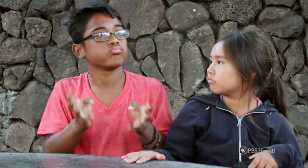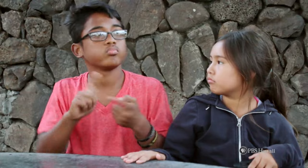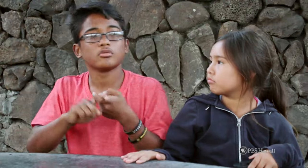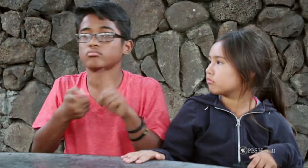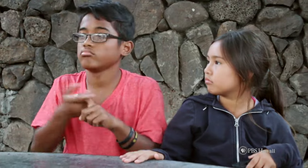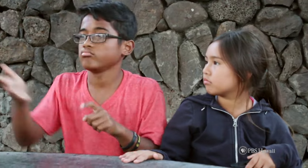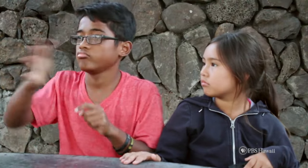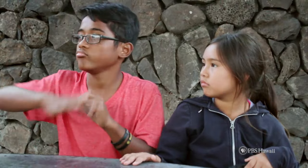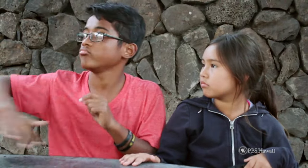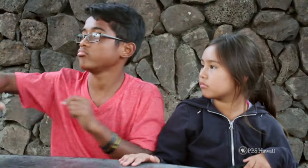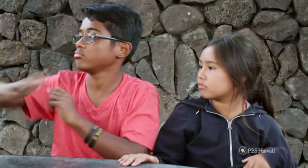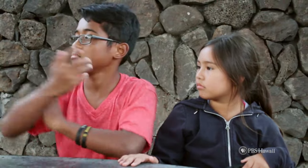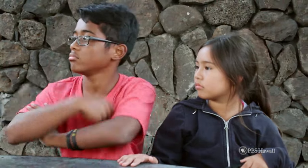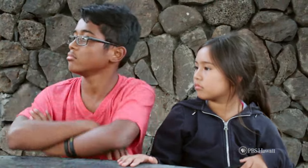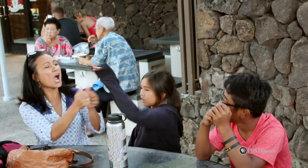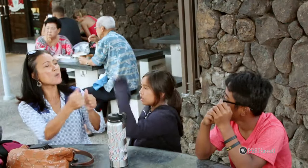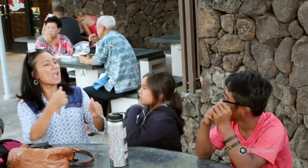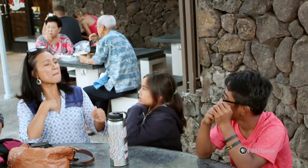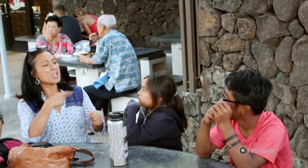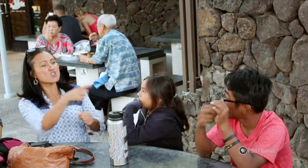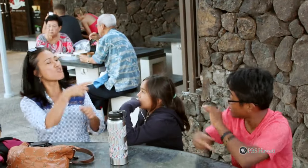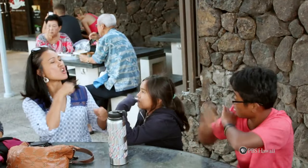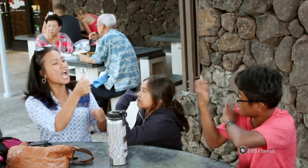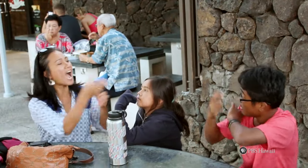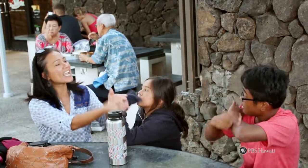deaf children. It makes me feel great when teaching hearing